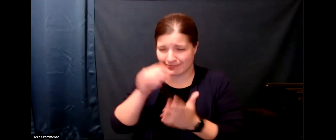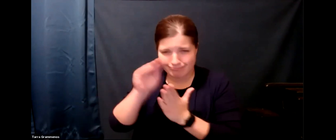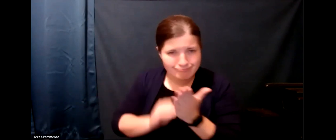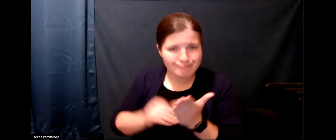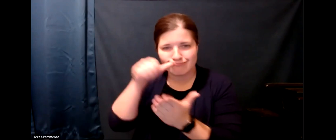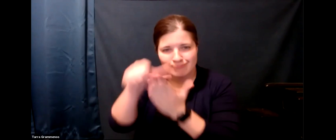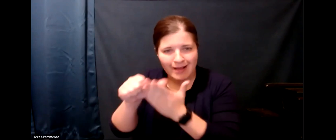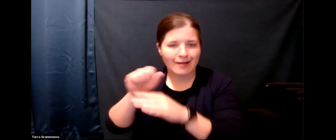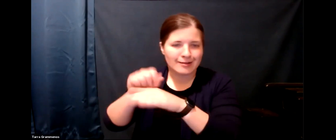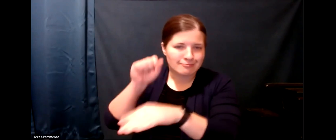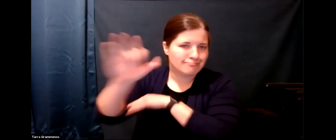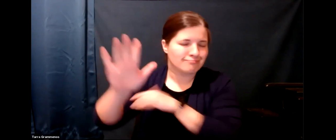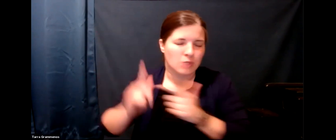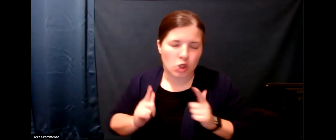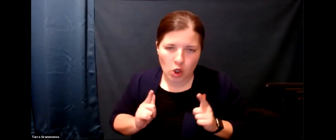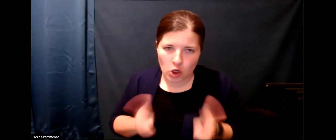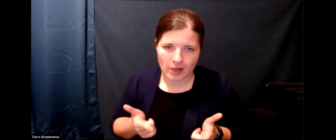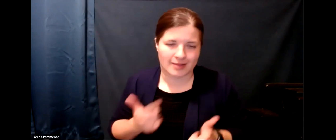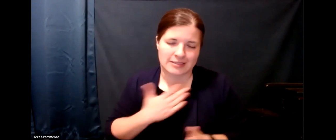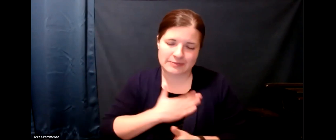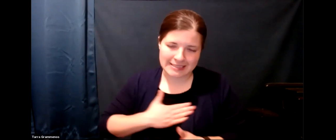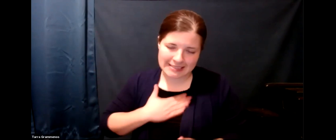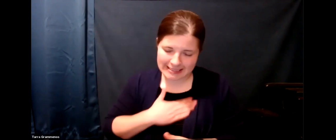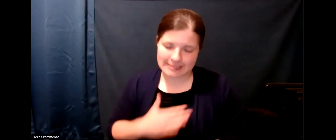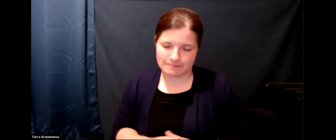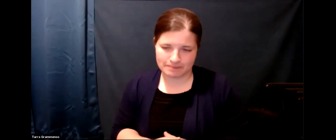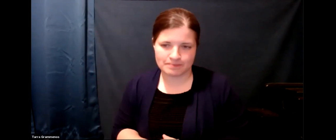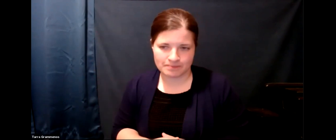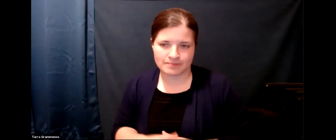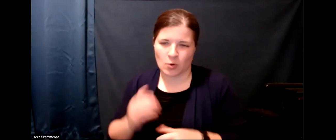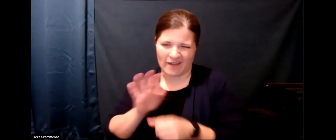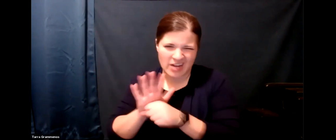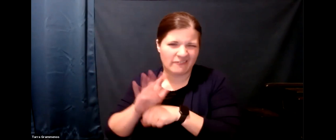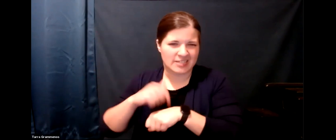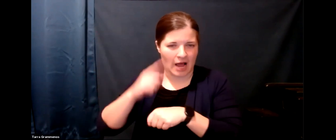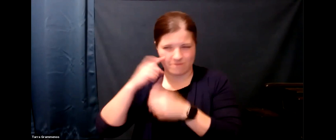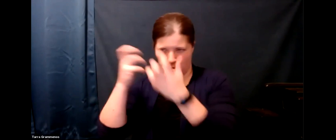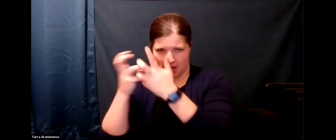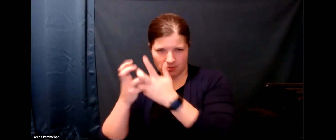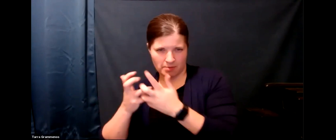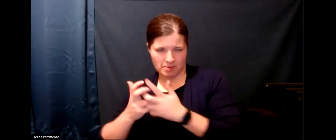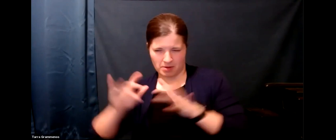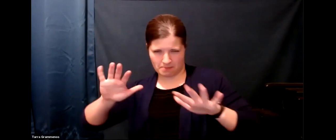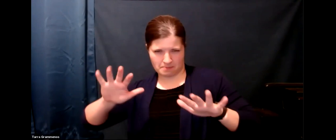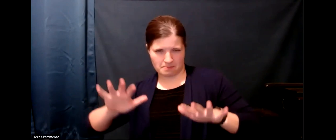complete the application and turn your ballot back in to us so that we have time.